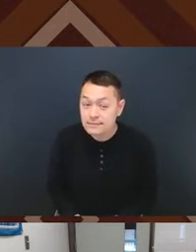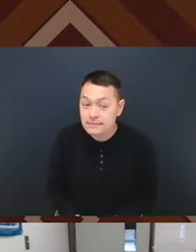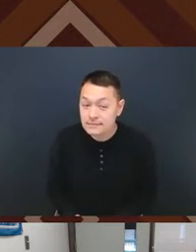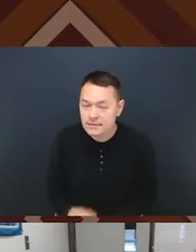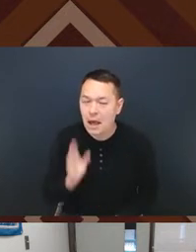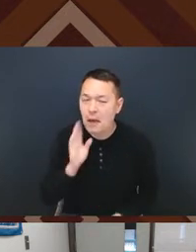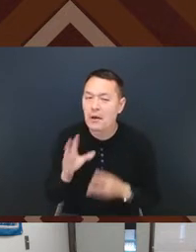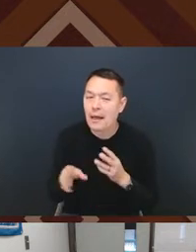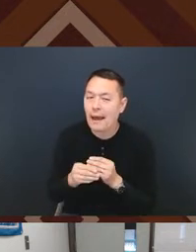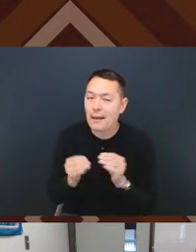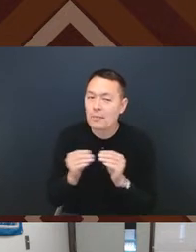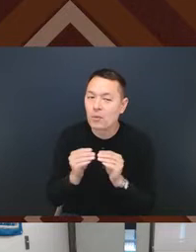just simply